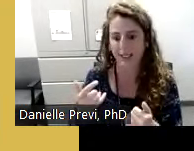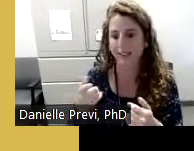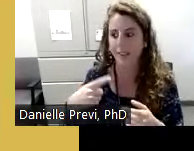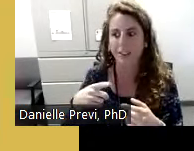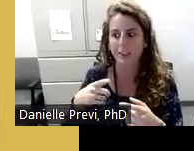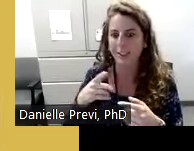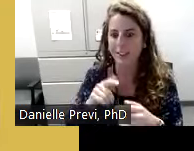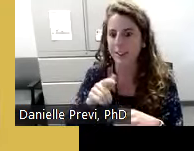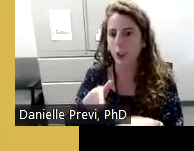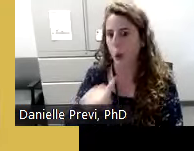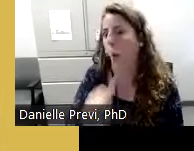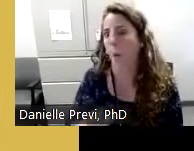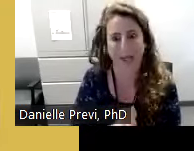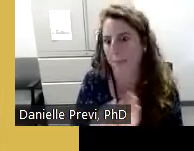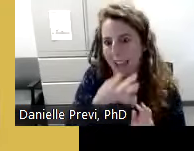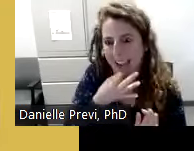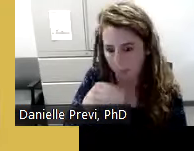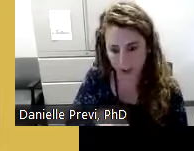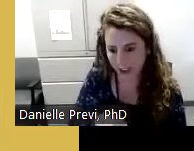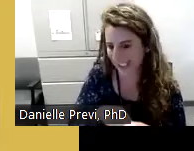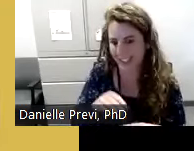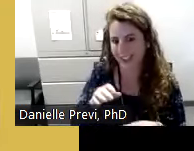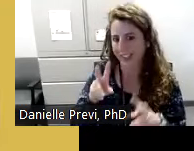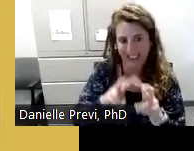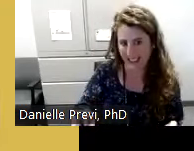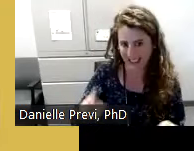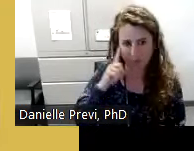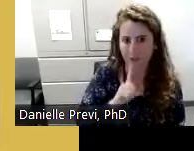deaf and hard of hearing (DHH) patients. And after today, you will not be subject